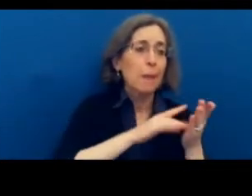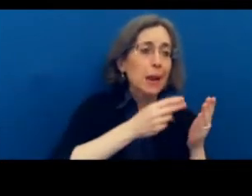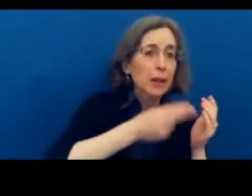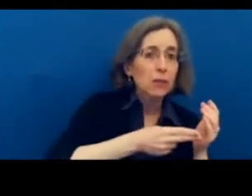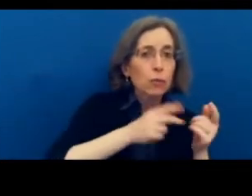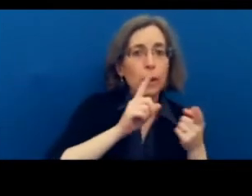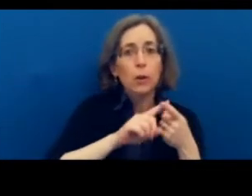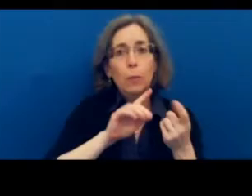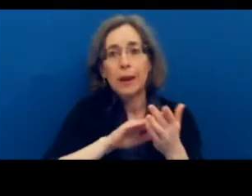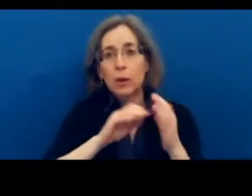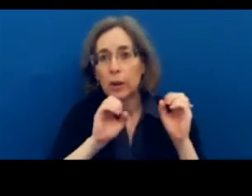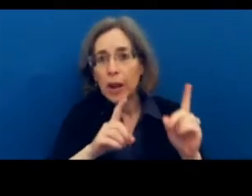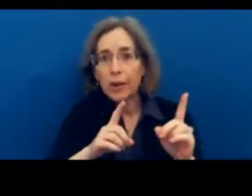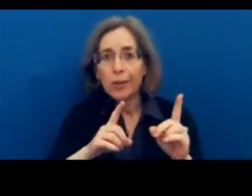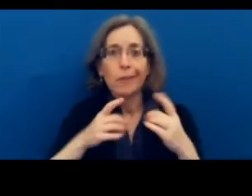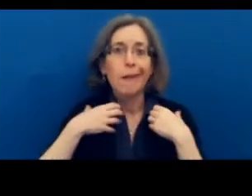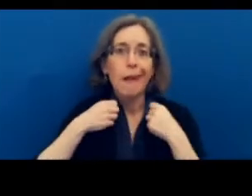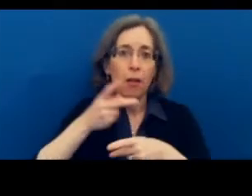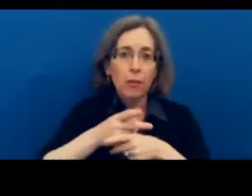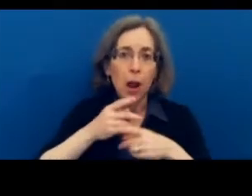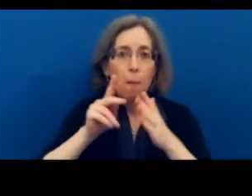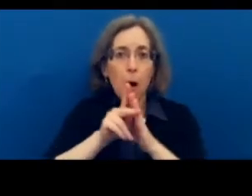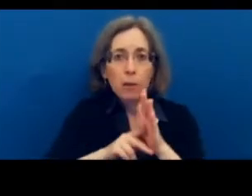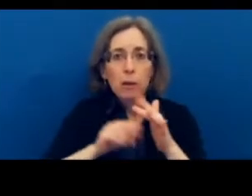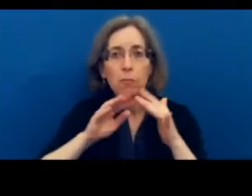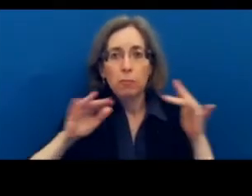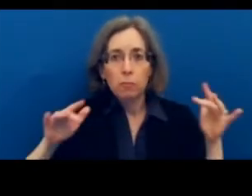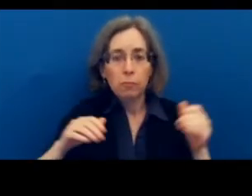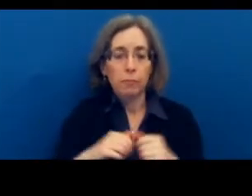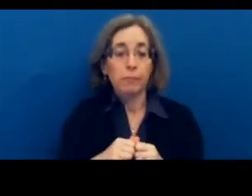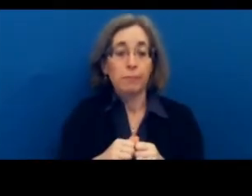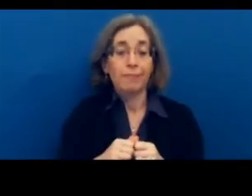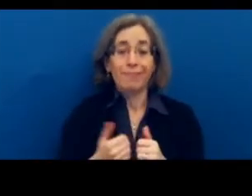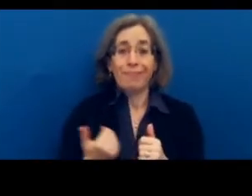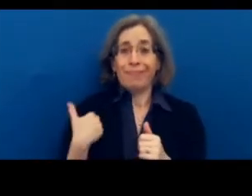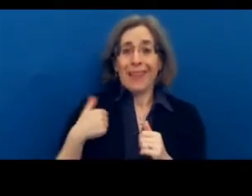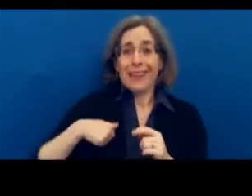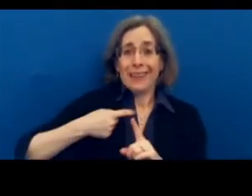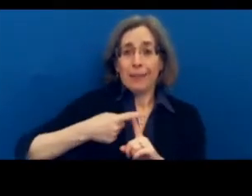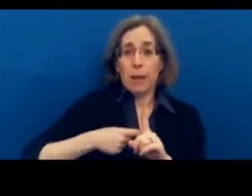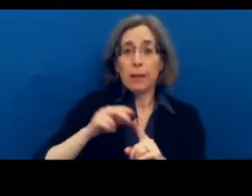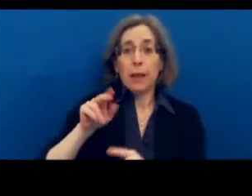POLICY AND MUCH MORE. EARLIER THIS MONTH, THE NLM RELEASED ITSELF CALL FOR